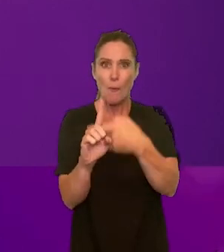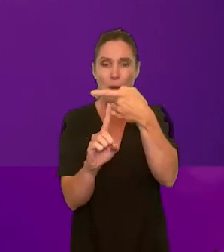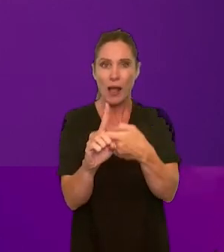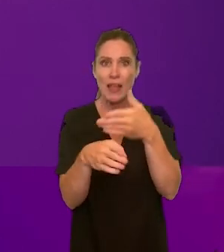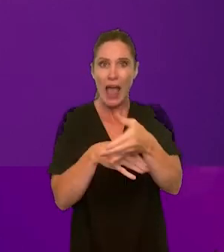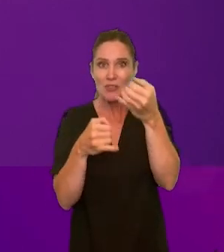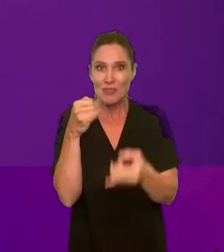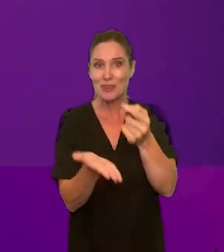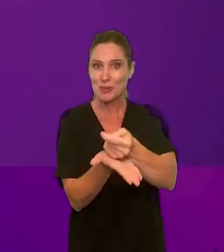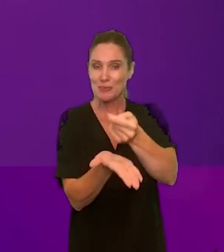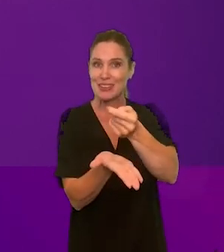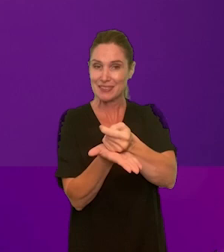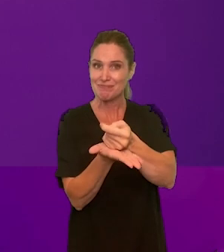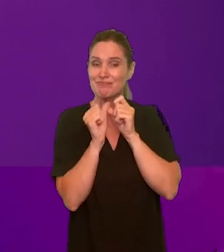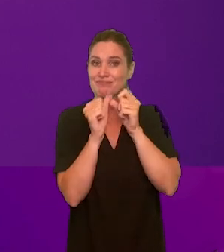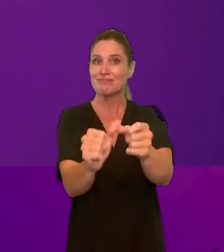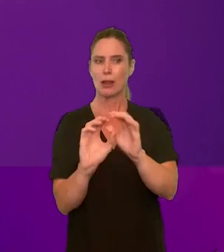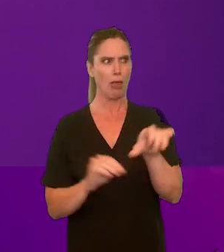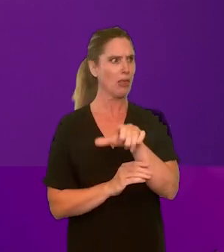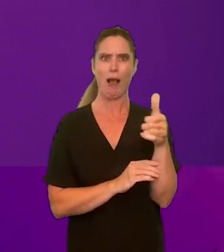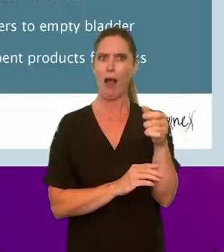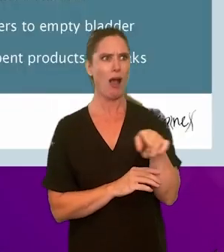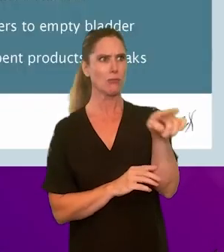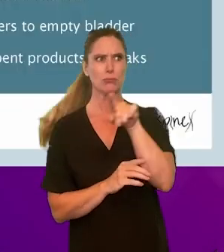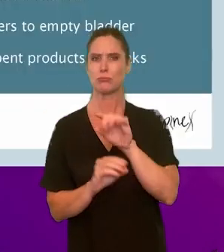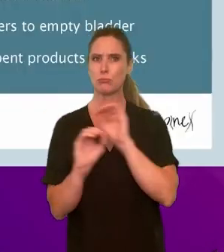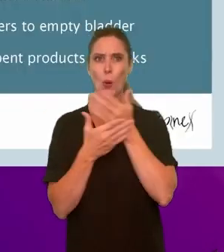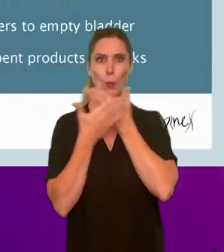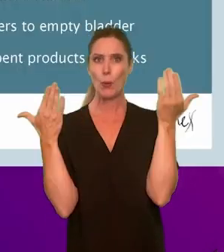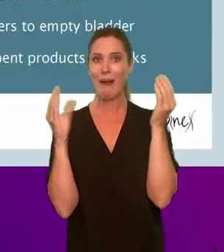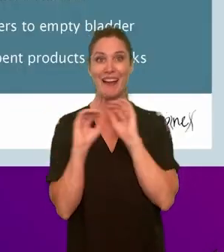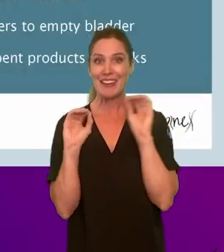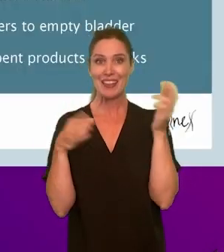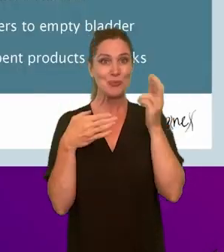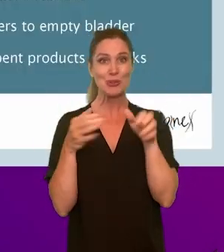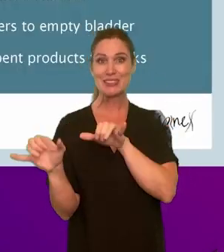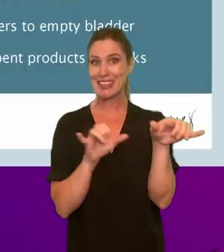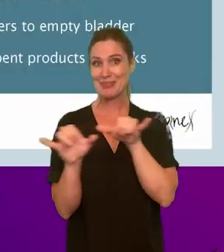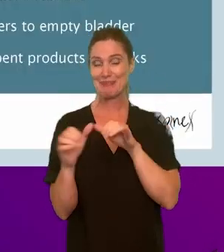Nothing else on the market can do this. Neurogenic bladder, or NB, is common